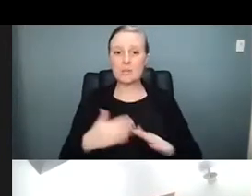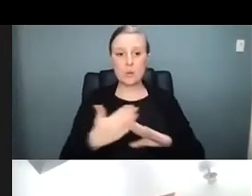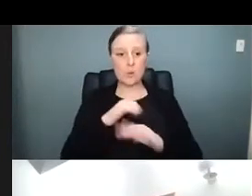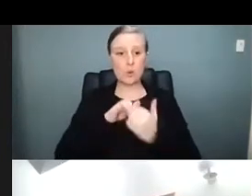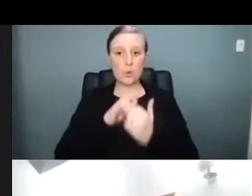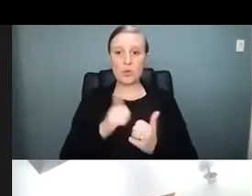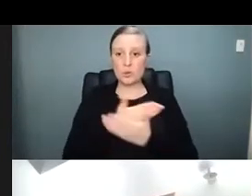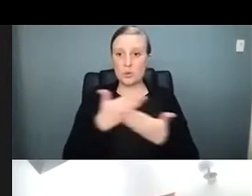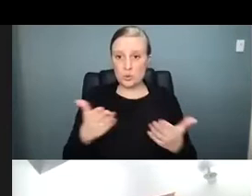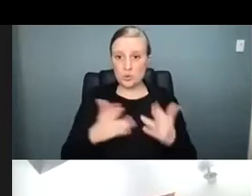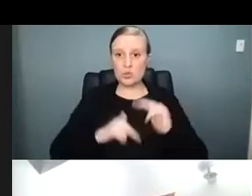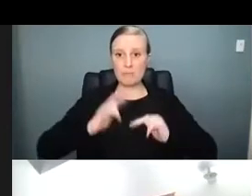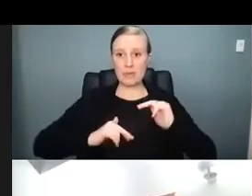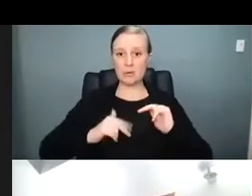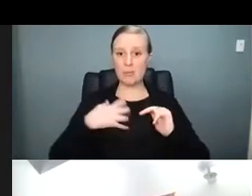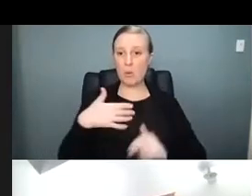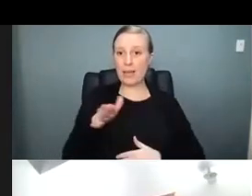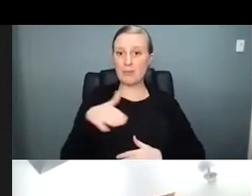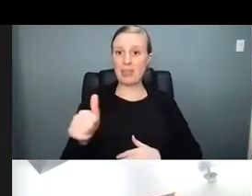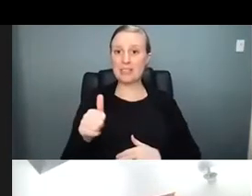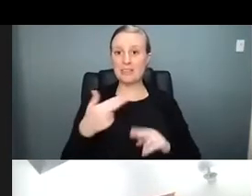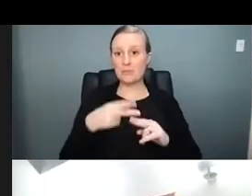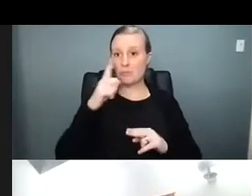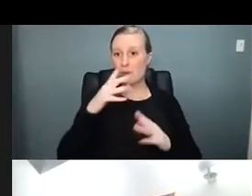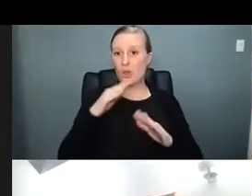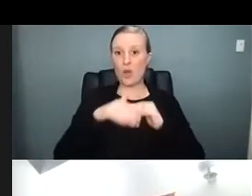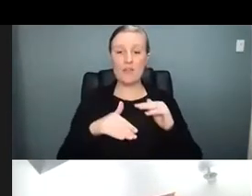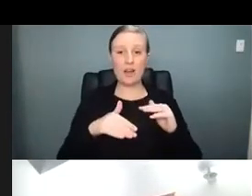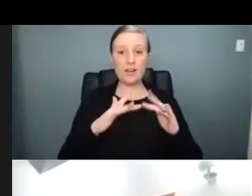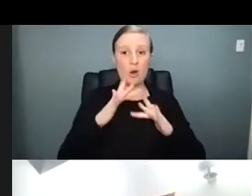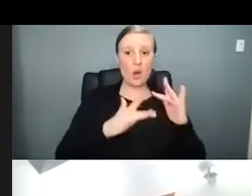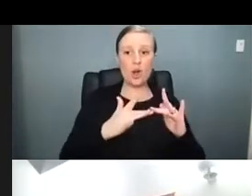as Tech Savvy Seniors, and Deadly Digital Communities. I always struggle over the name of that program.